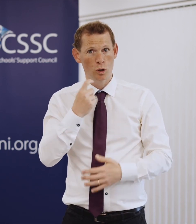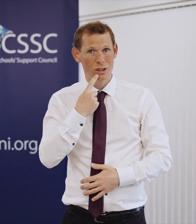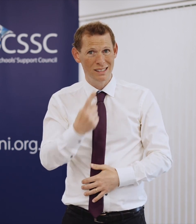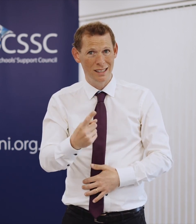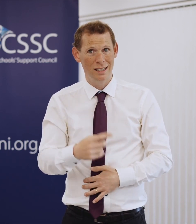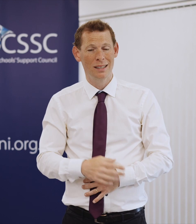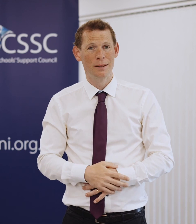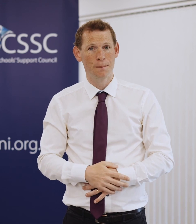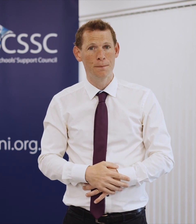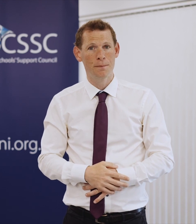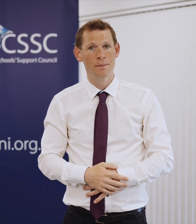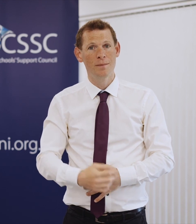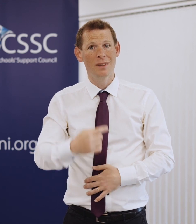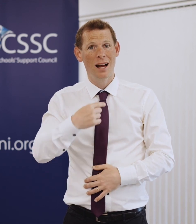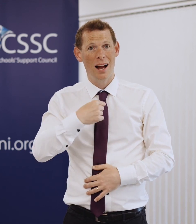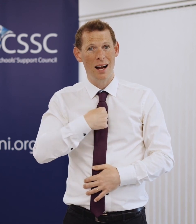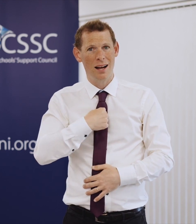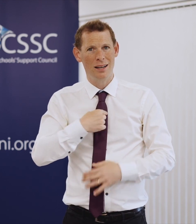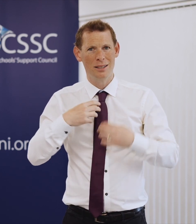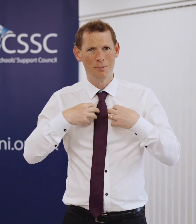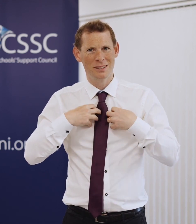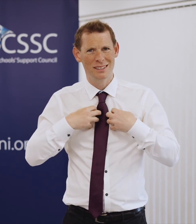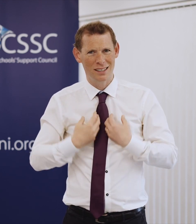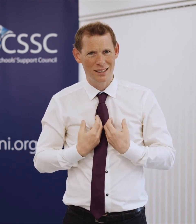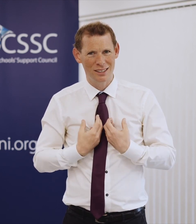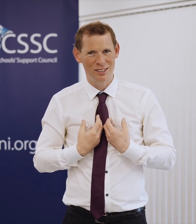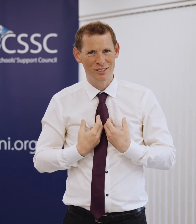Or, you might want to say I'm tired.